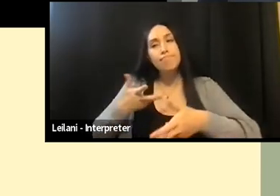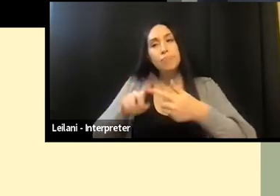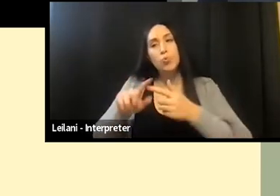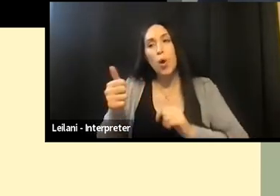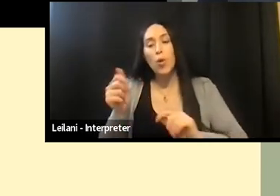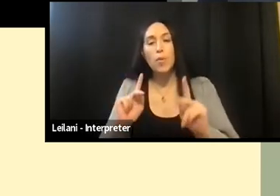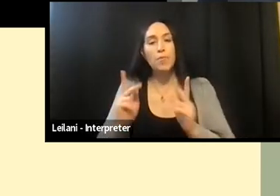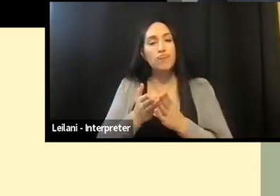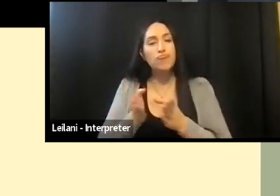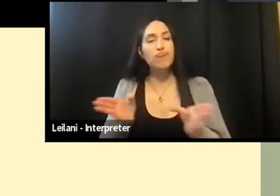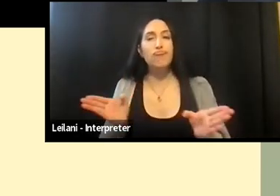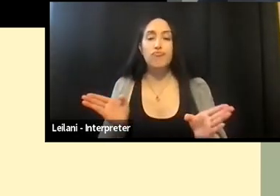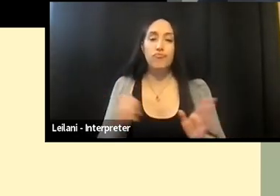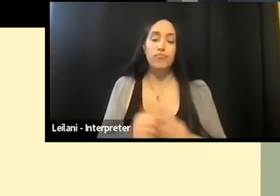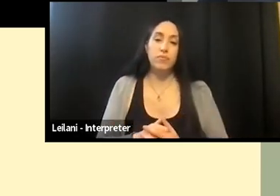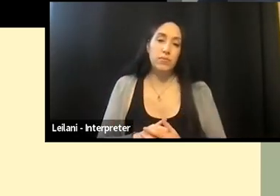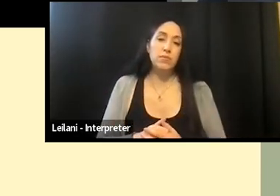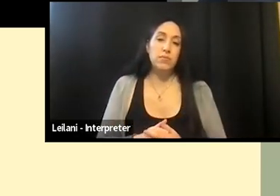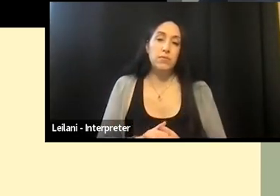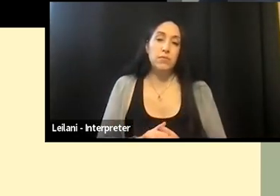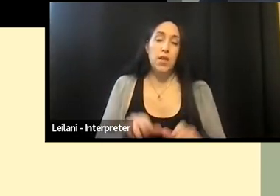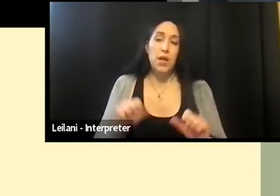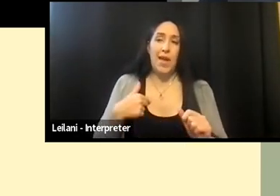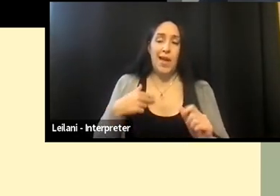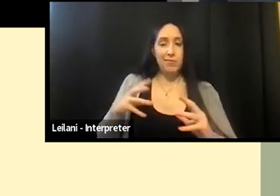May I receive others with sympathy and understanding.